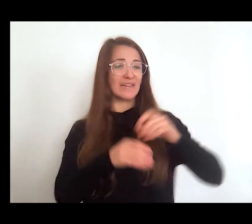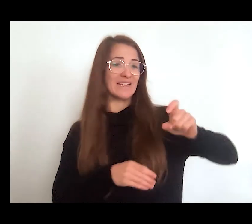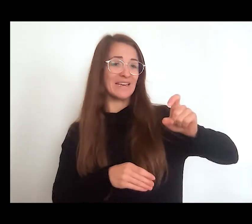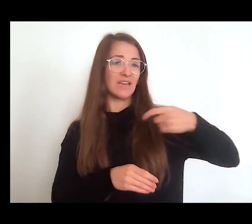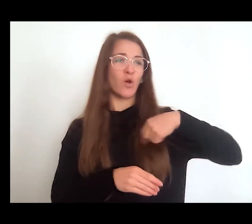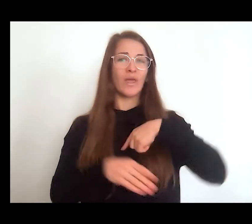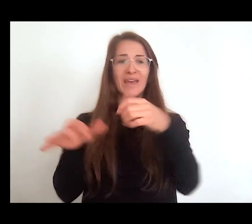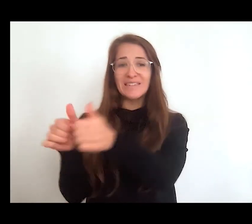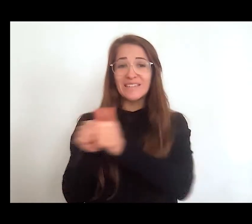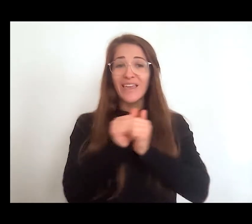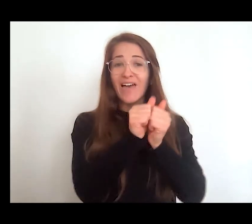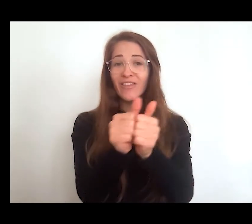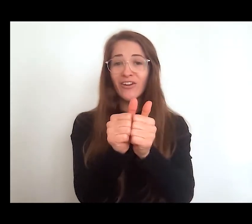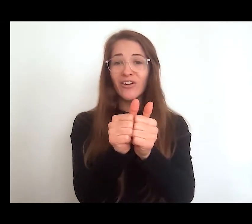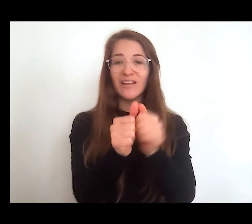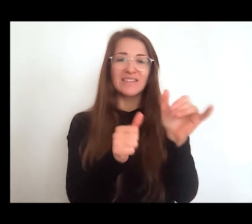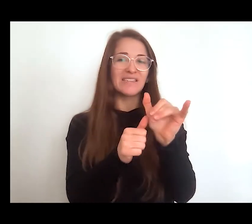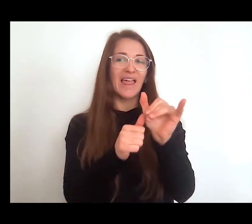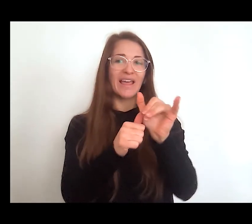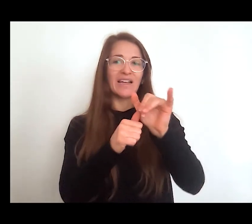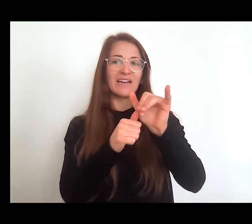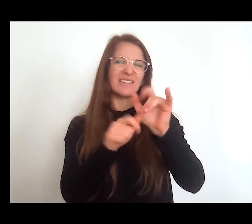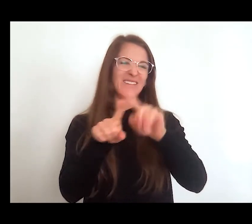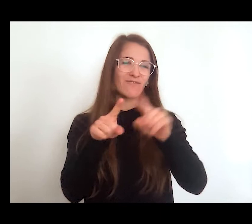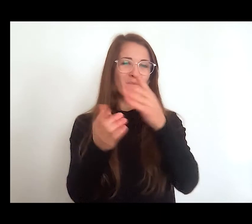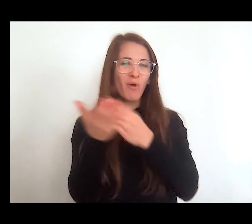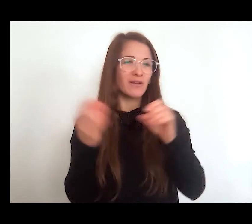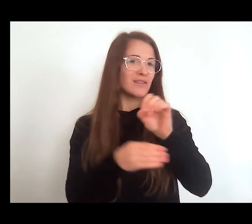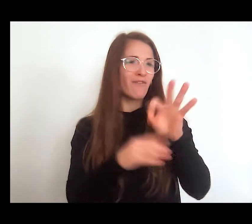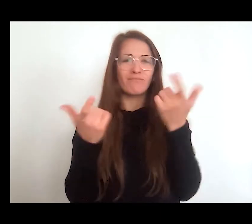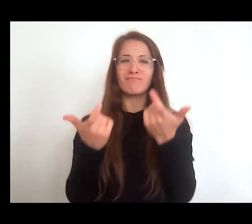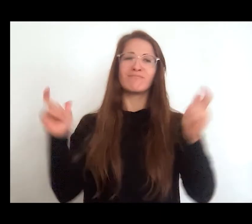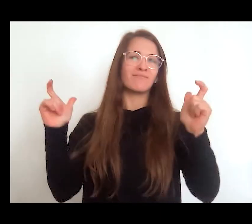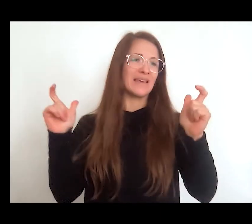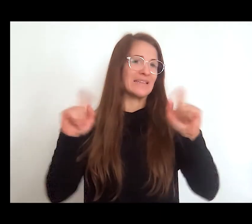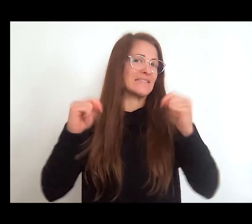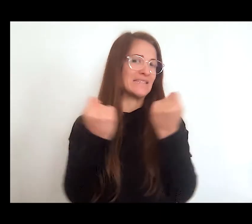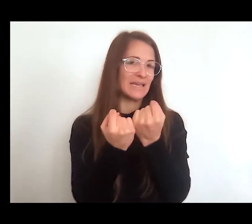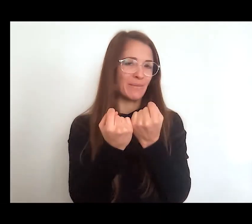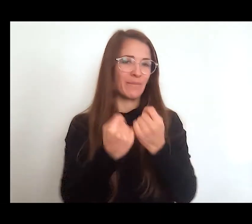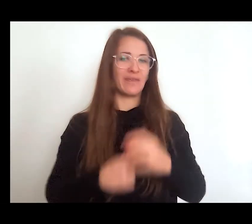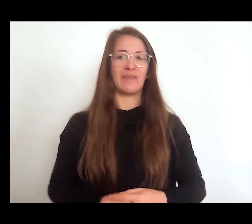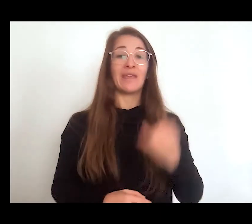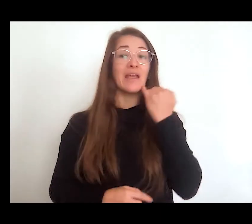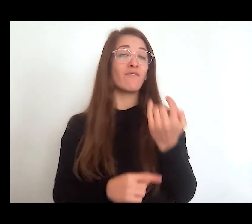INTAKE FOR SENDING US THE PEOPLE IN NEED. SO ALL OF US TOGETHER IT IS LIKE THE SPINDLES ON THE WHEEL,